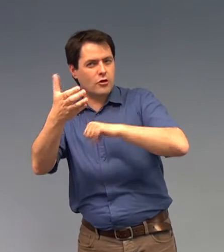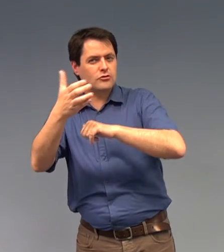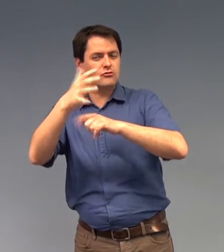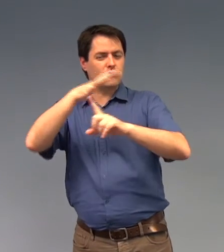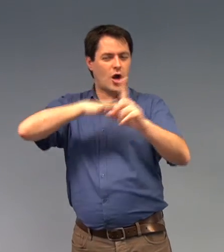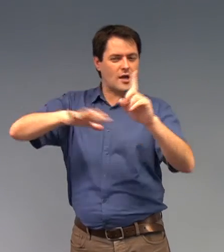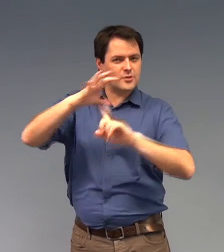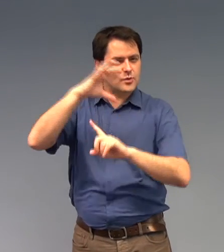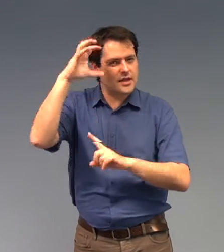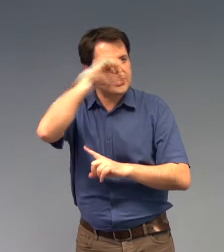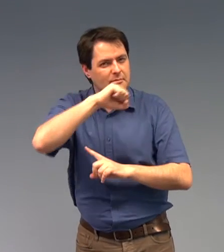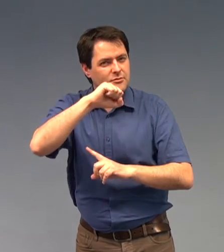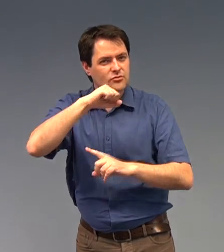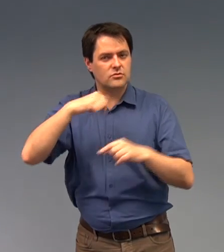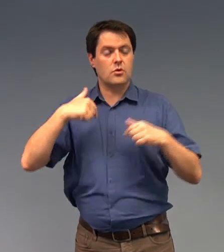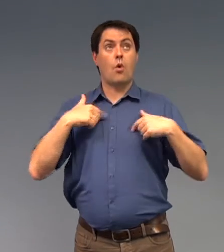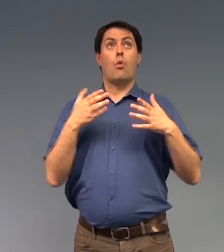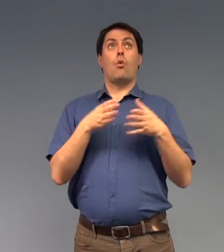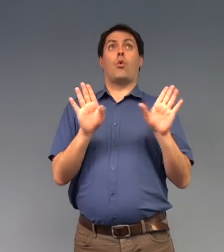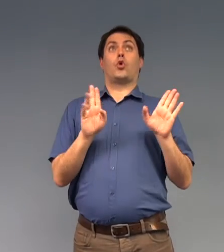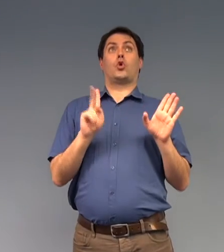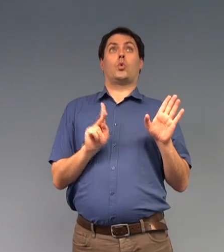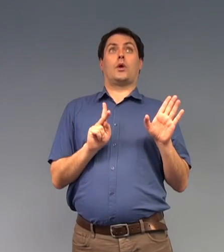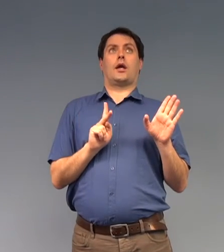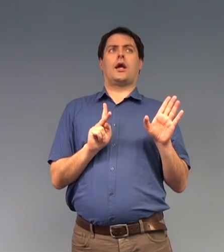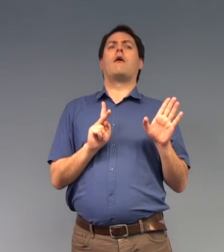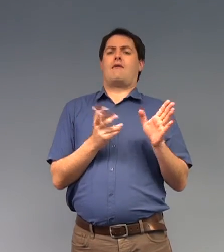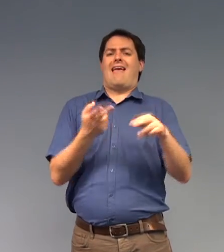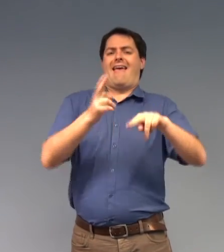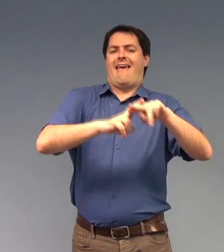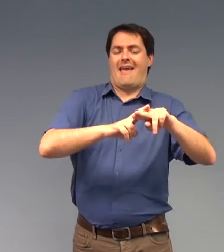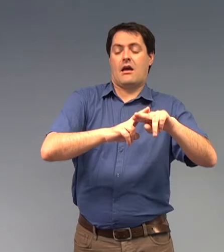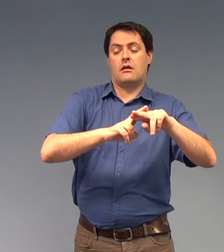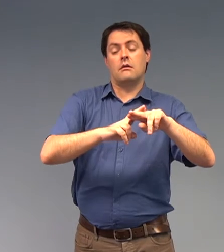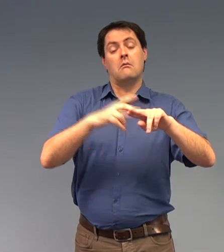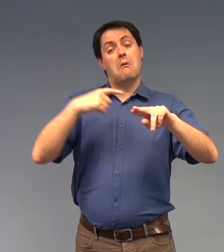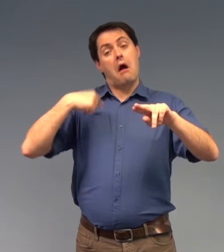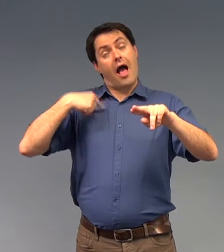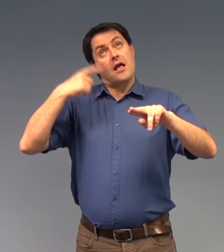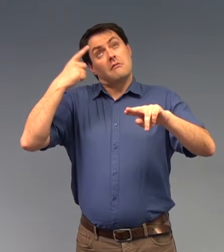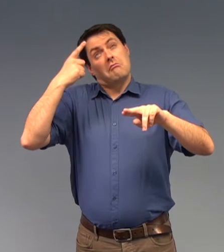And again, that they would have been working with contextual assumptions